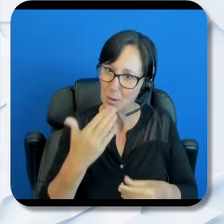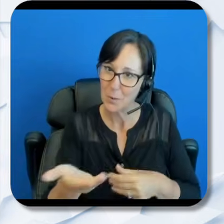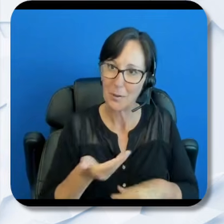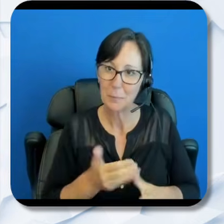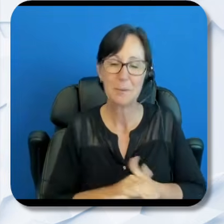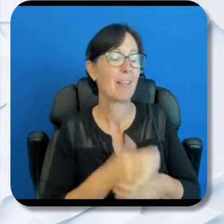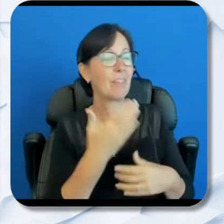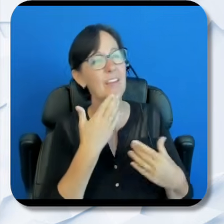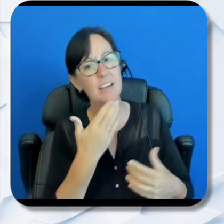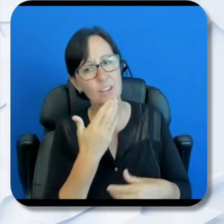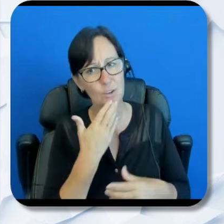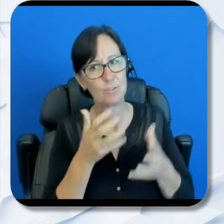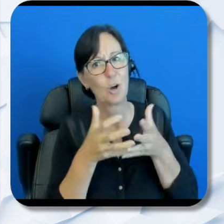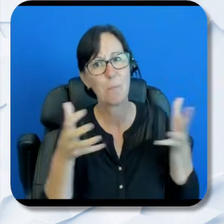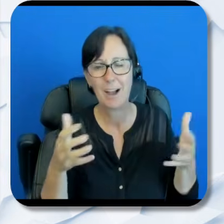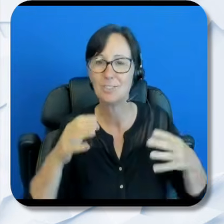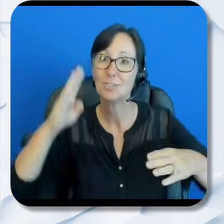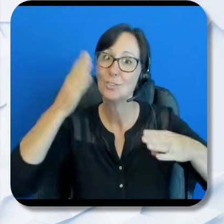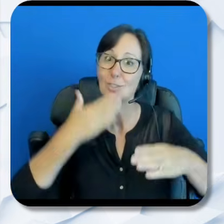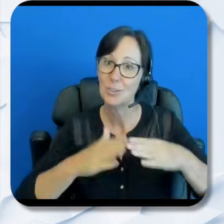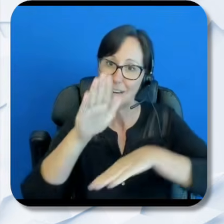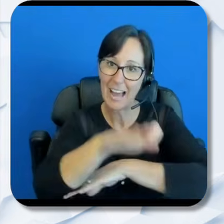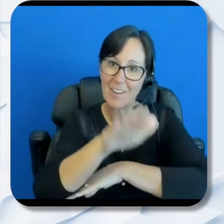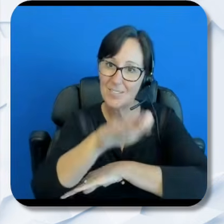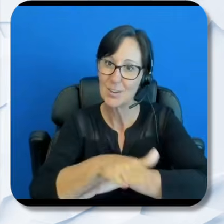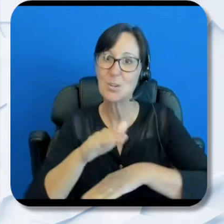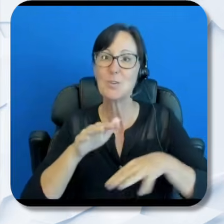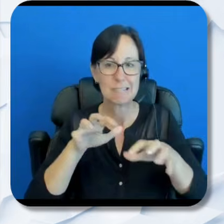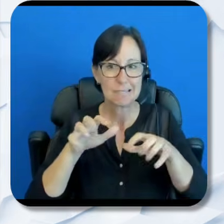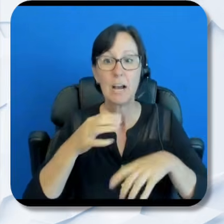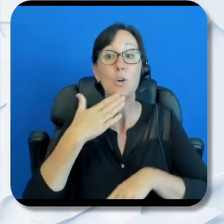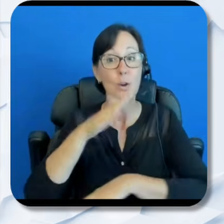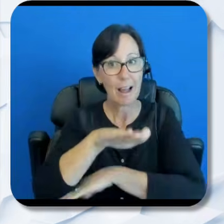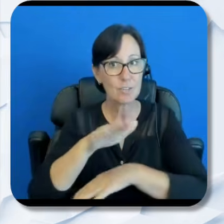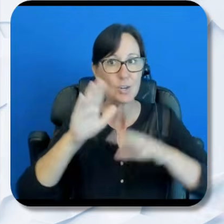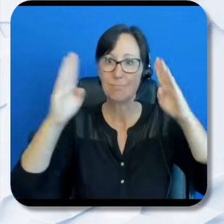[Claire Jefferson-Glipa] Thank you so much! Good afternoon, amazing student champions!